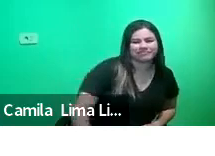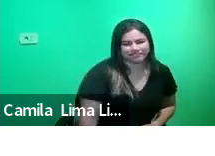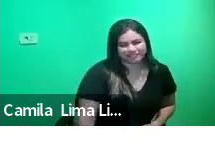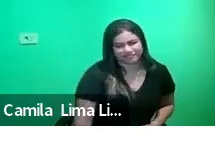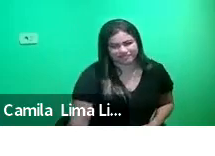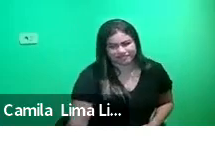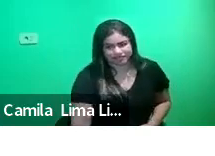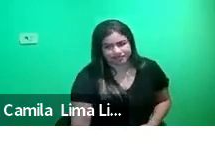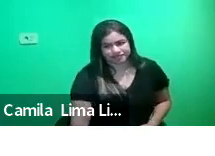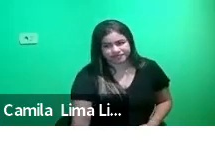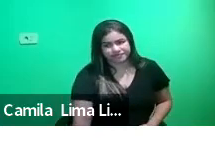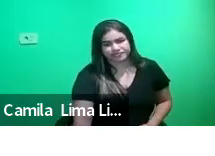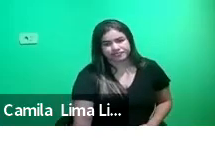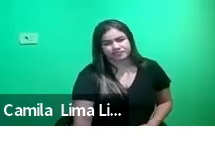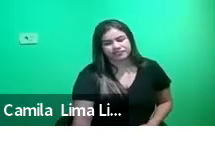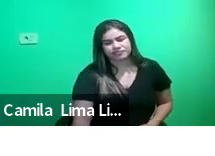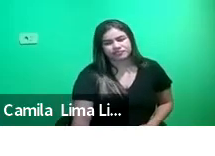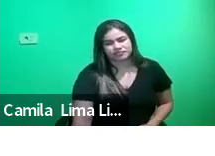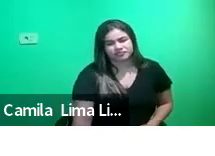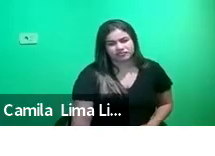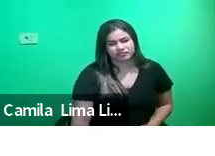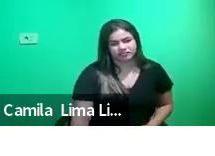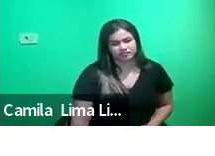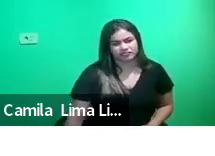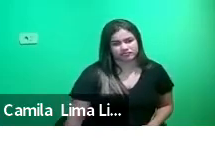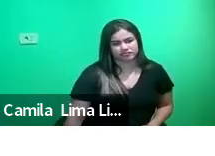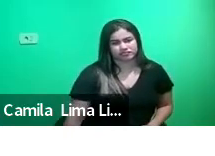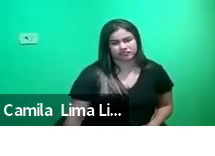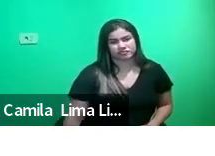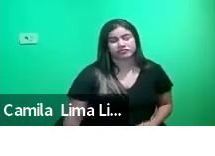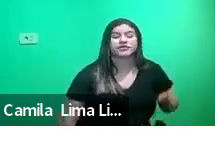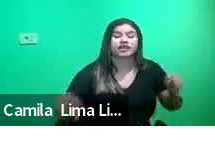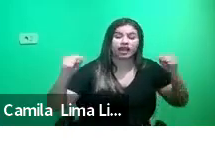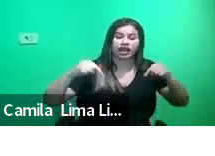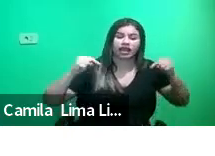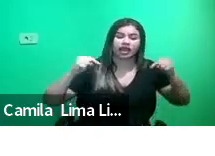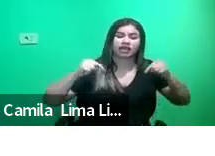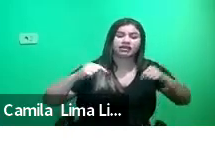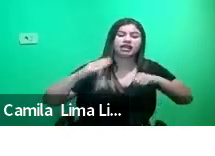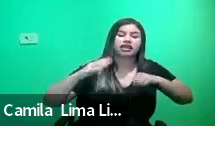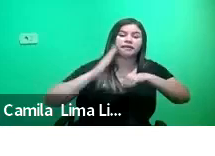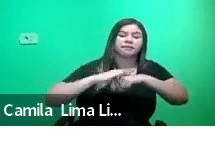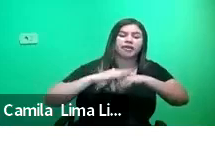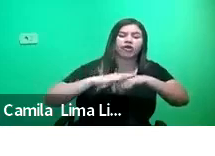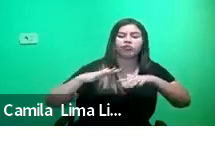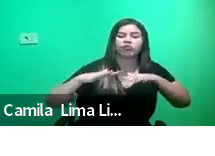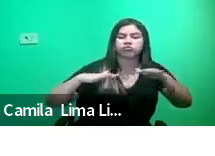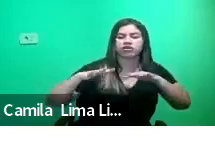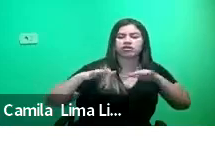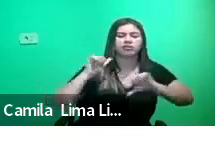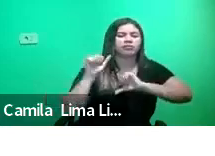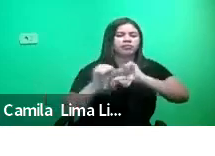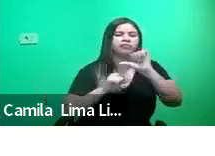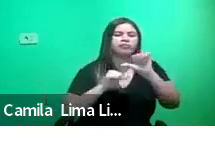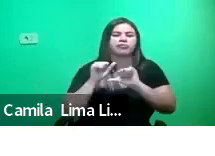Oops. Sorry. sorry. Here the function of the movement itself changes. my my movement. my movement, directed to what an object it becomes, a movement directed to what